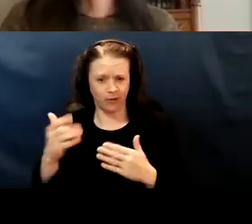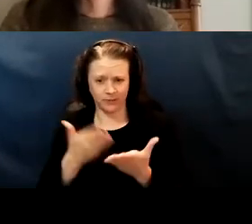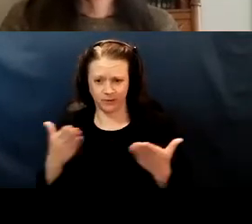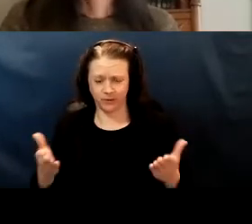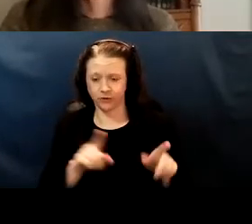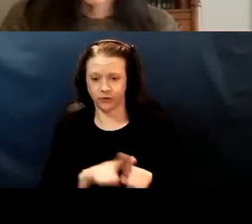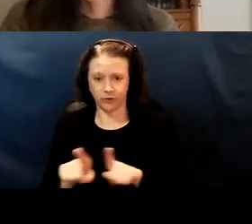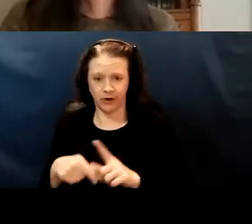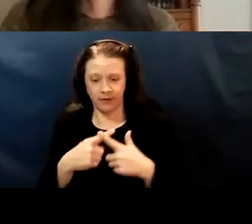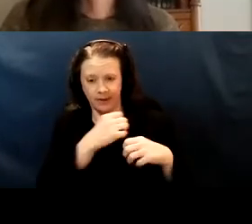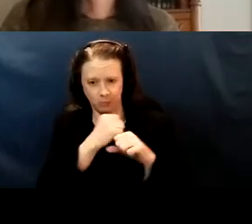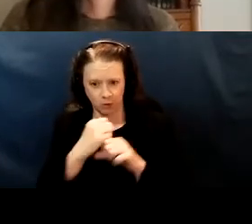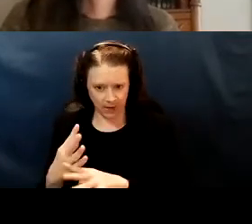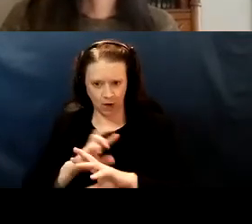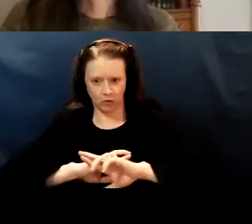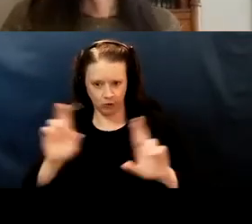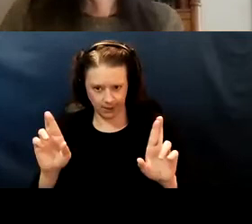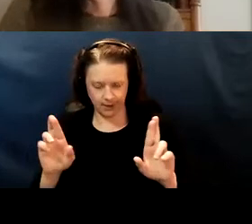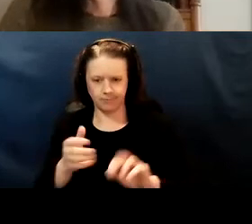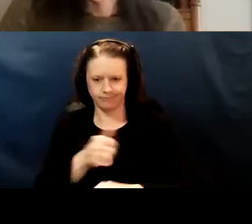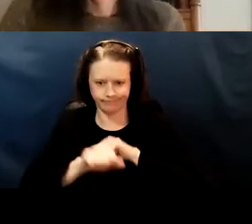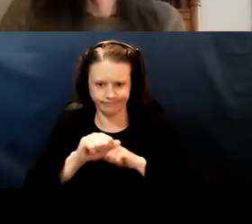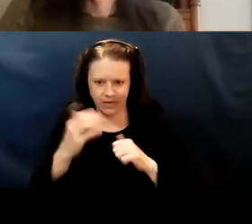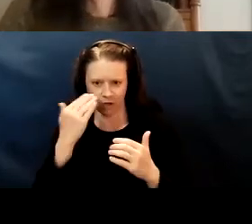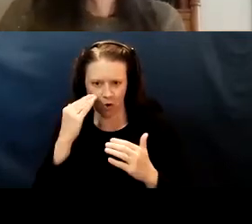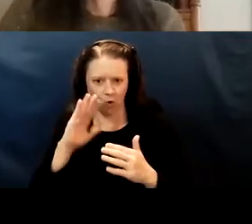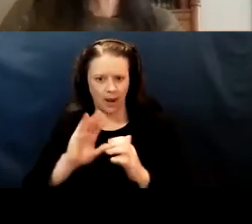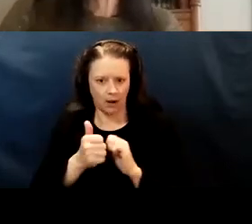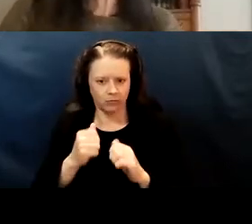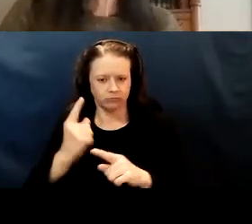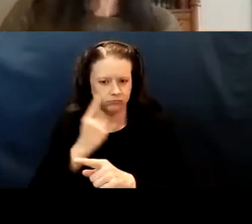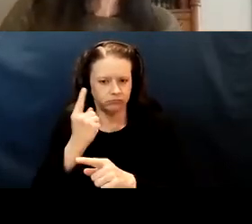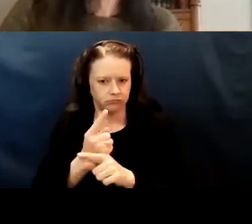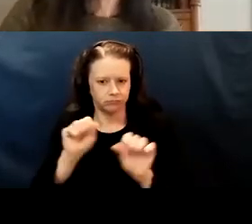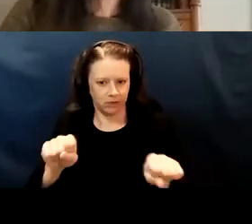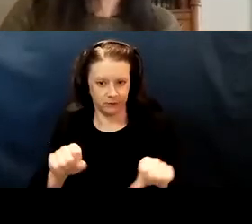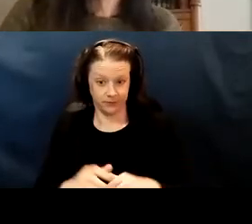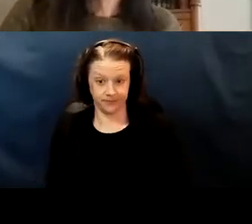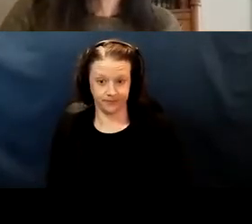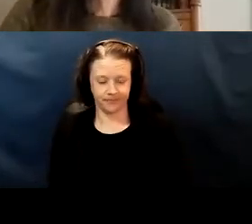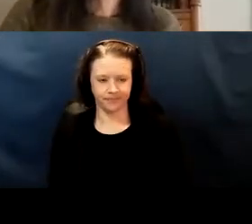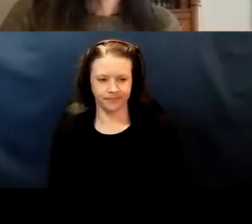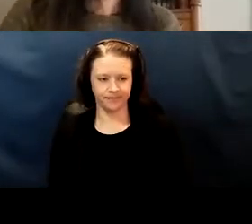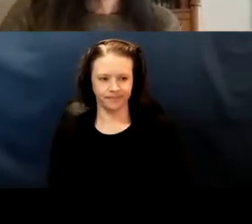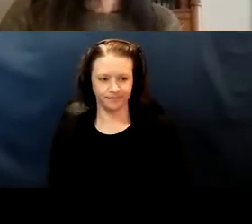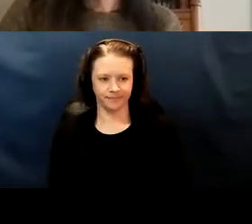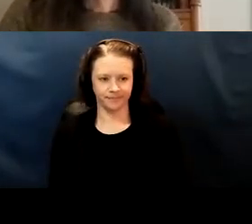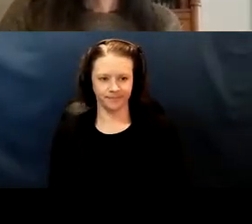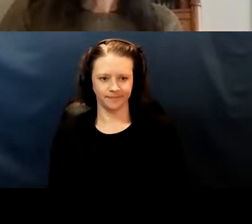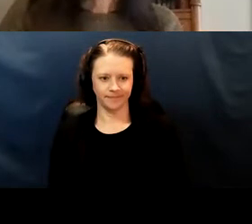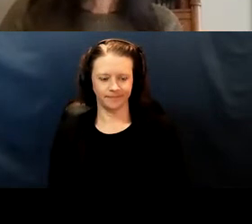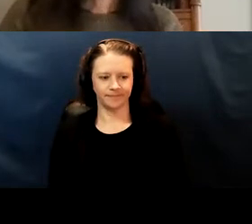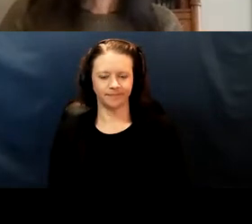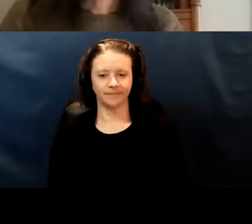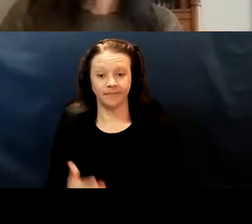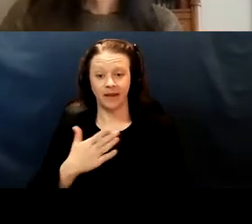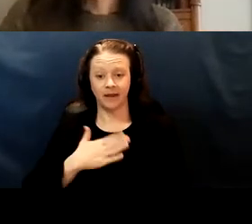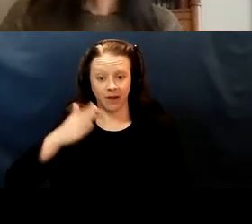they can prepare and be as accurate as possible. So my recommendations for captioning, like